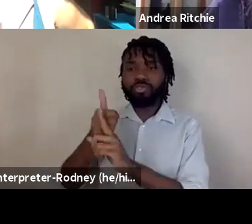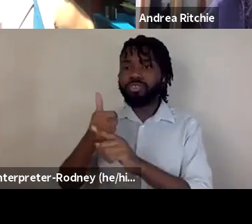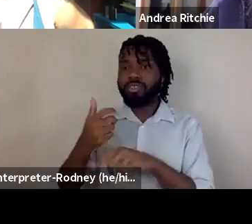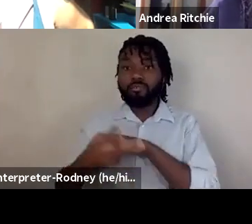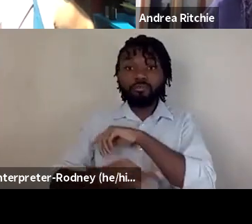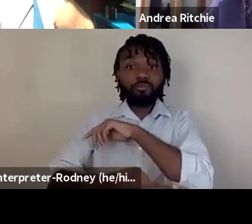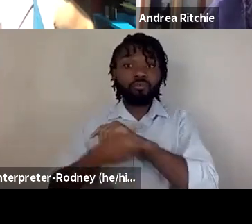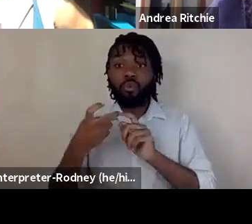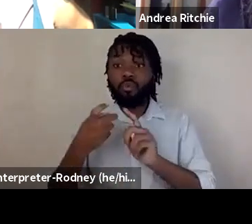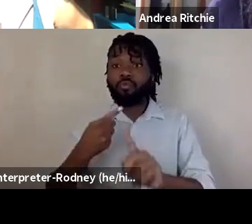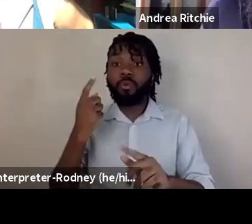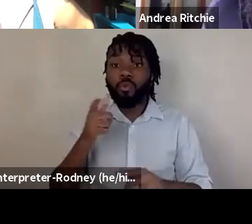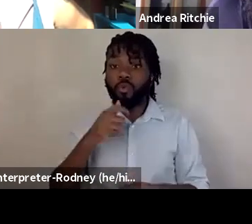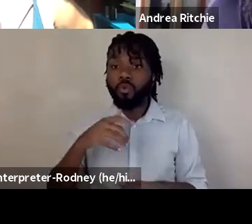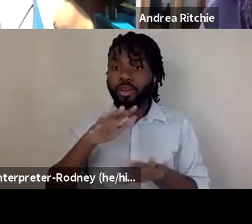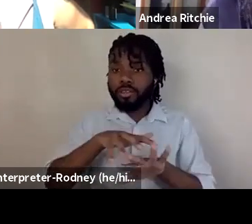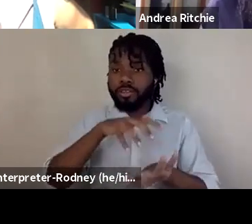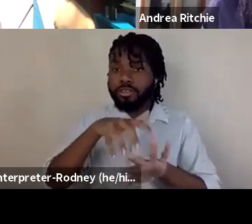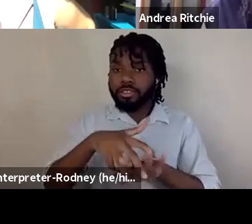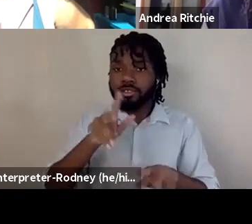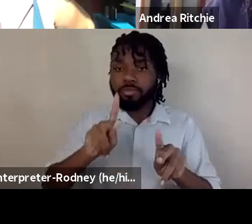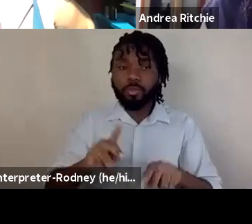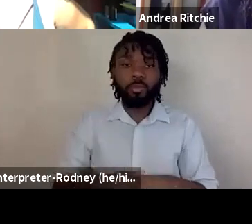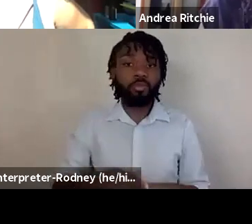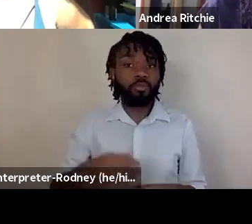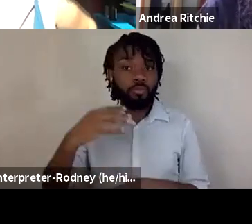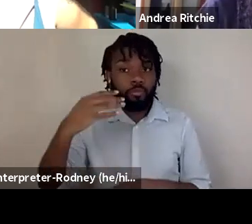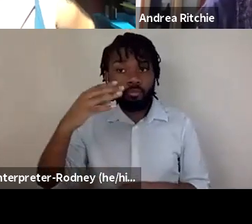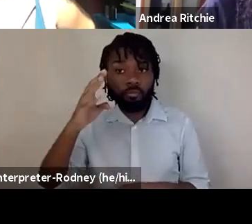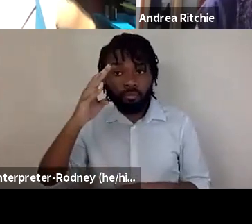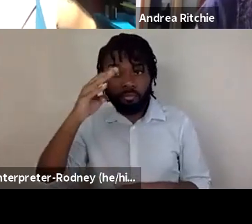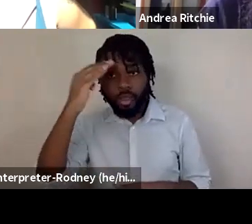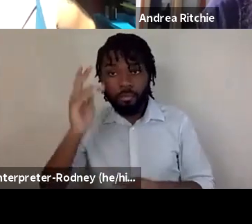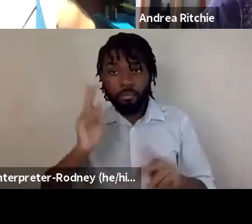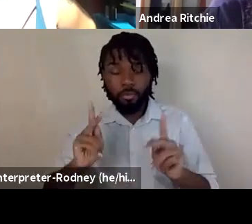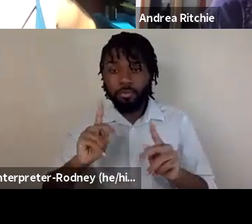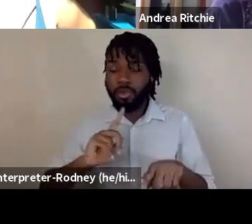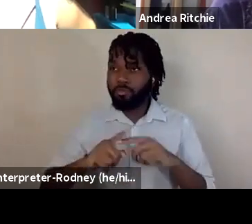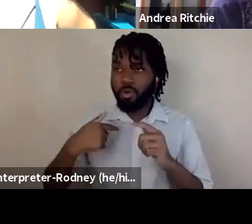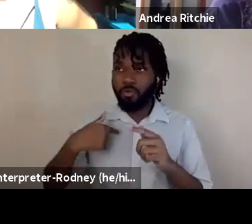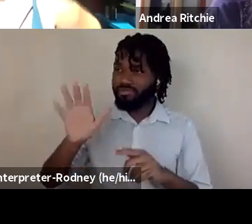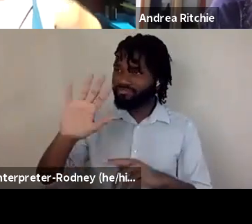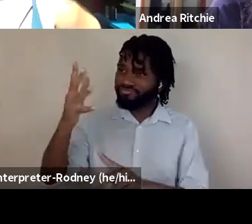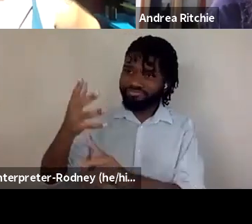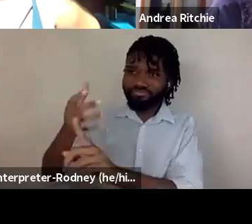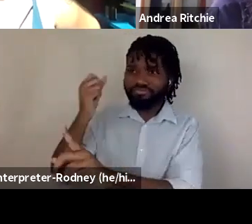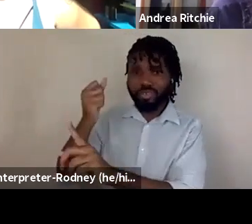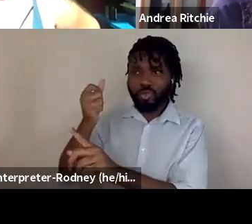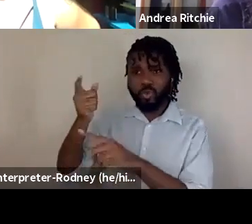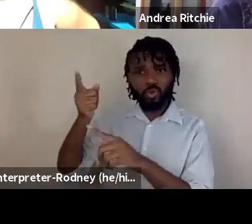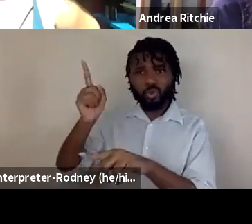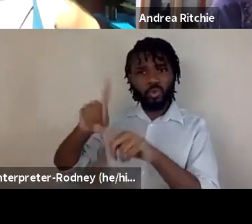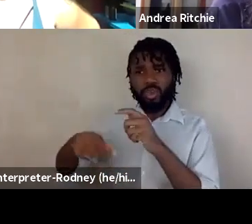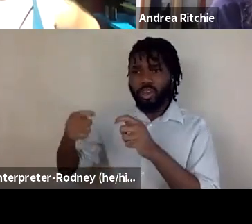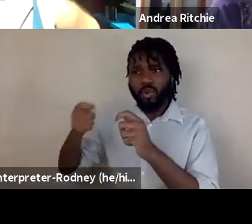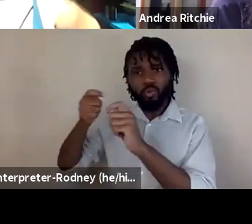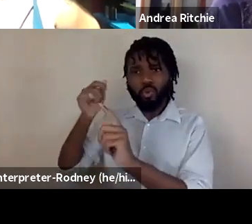was stolen from black folks, and really claiming taking it, taking it back, and saying, you don't get to be the authority on this and you never should have been.